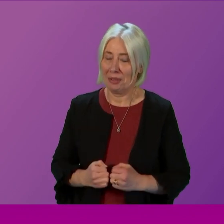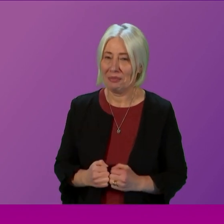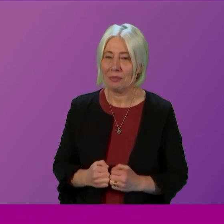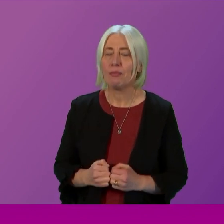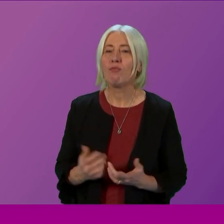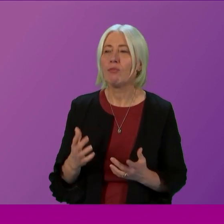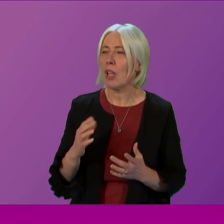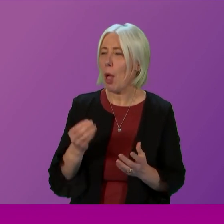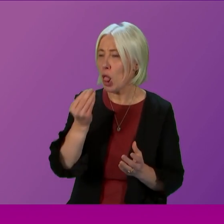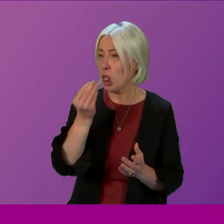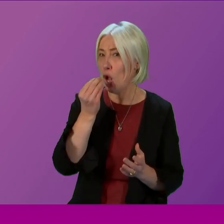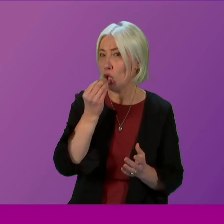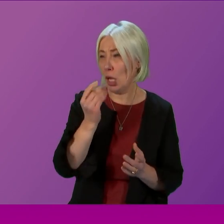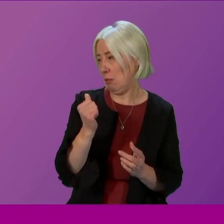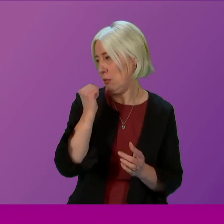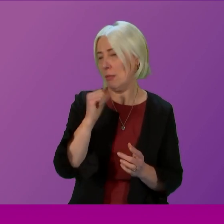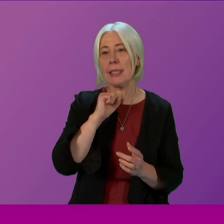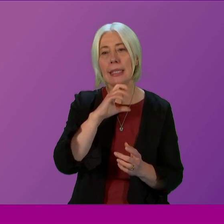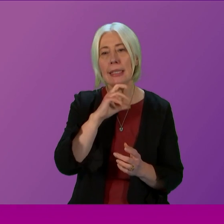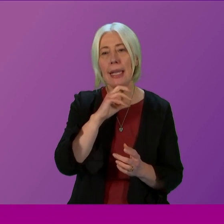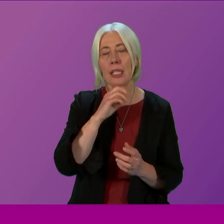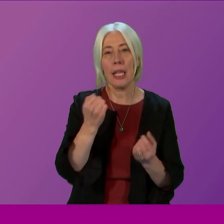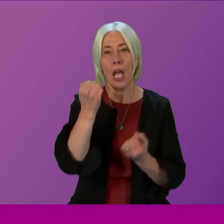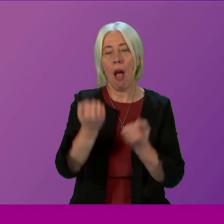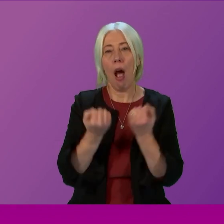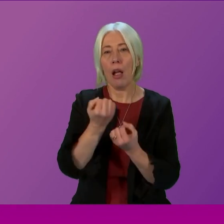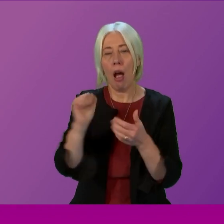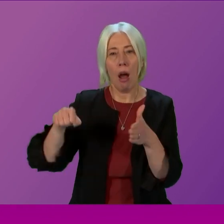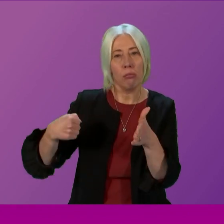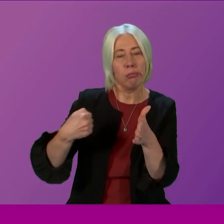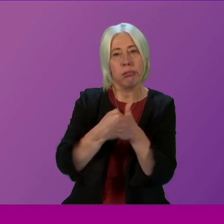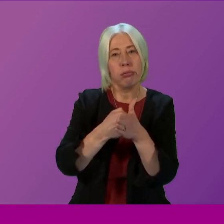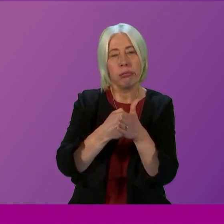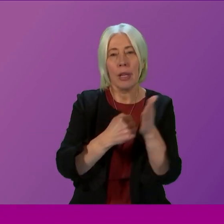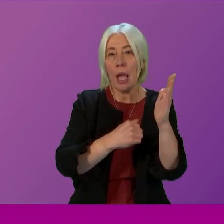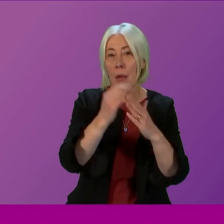Around lunchtime last Saturday, a car smashed into a property just off the A90,